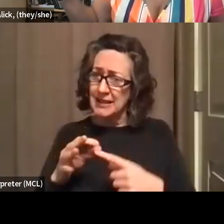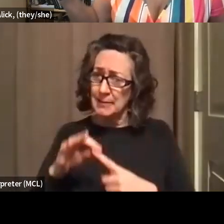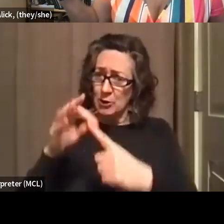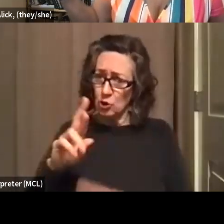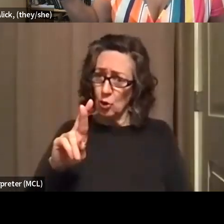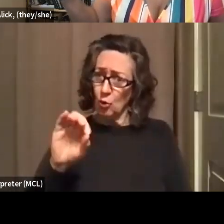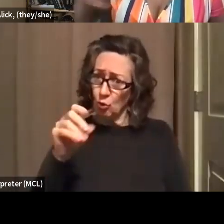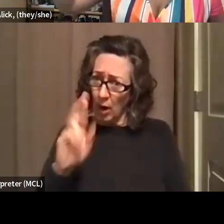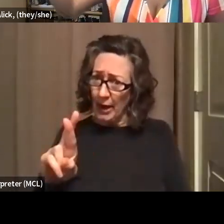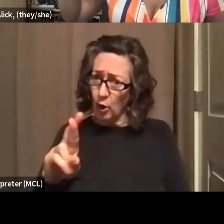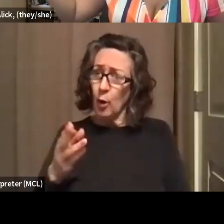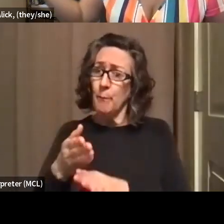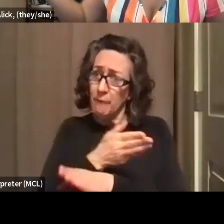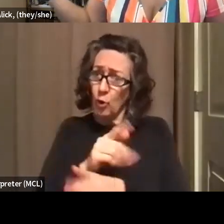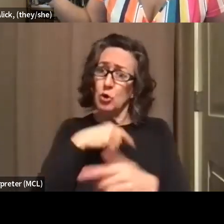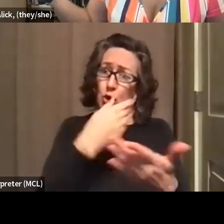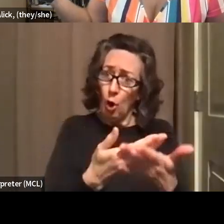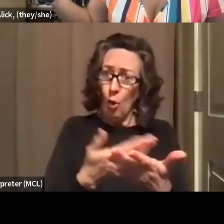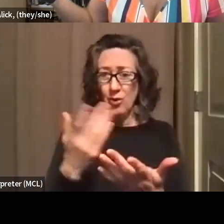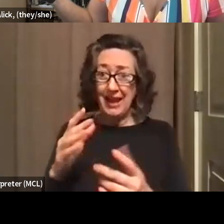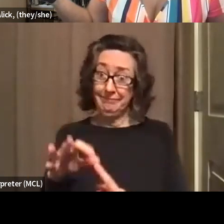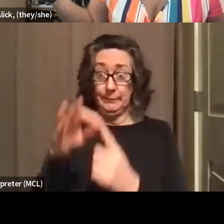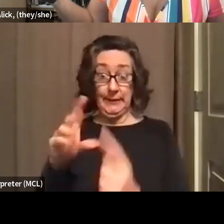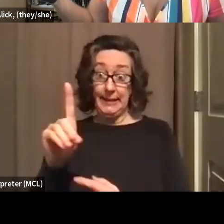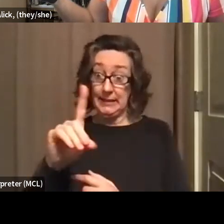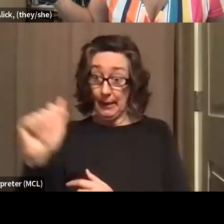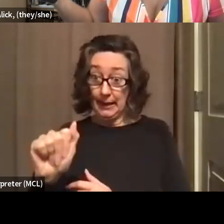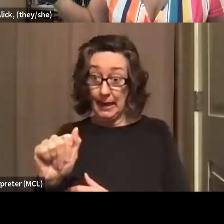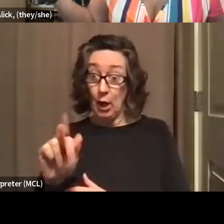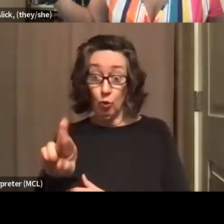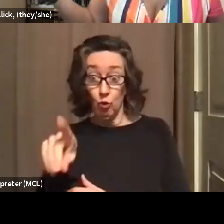need when you go to do a gig with a venue? I do.